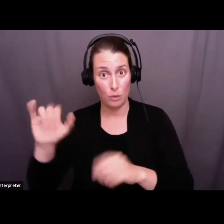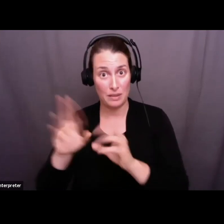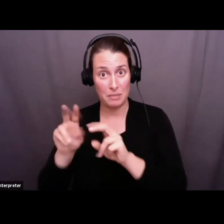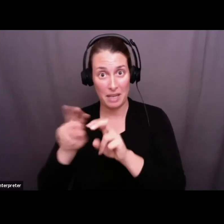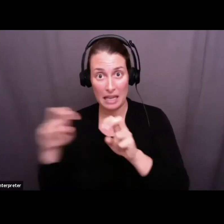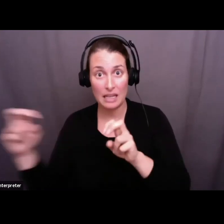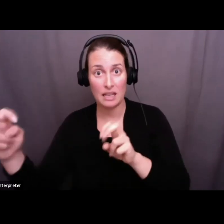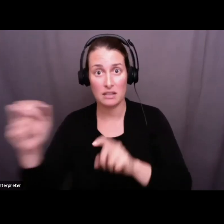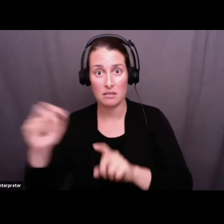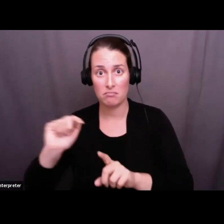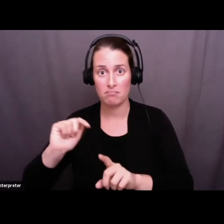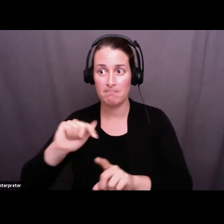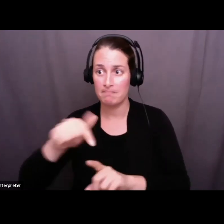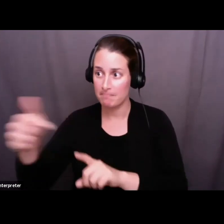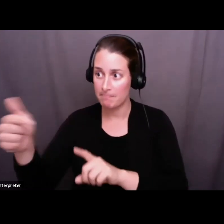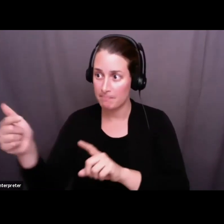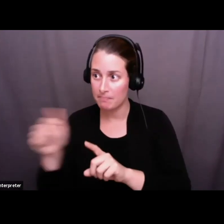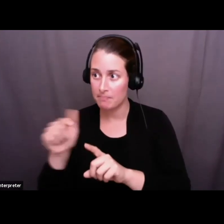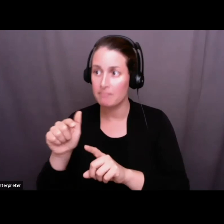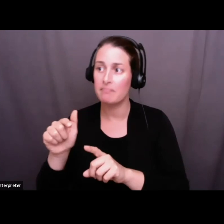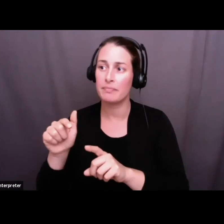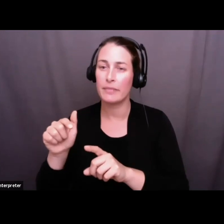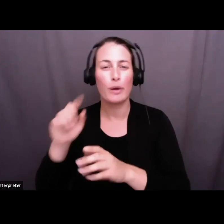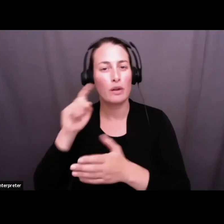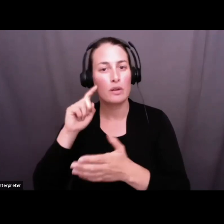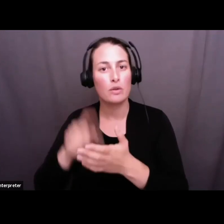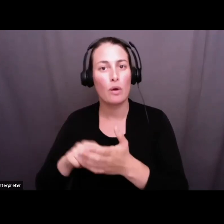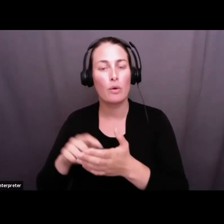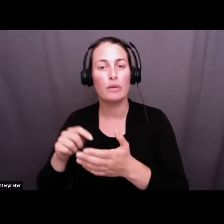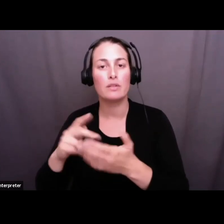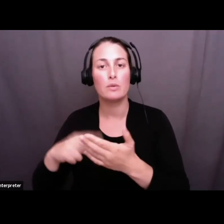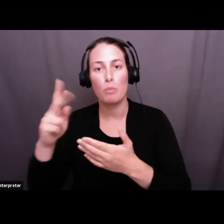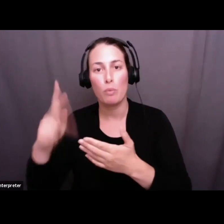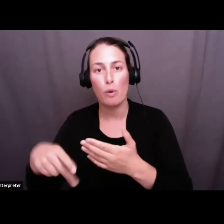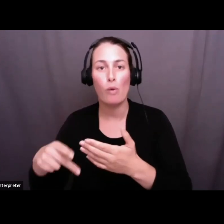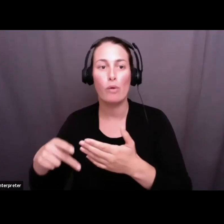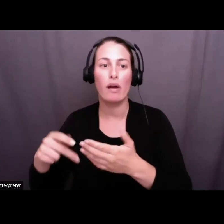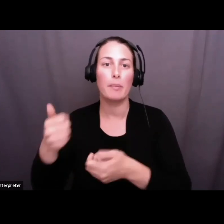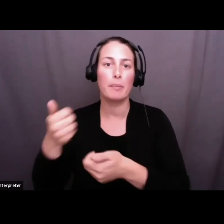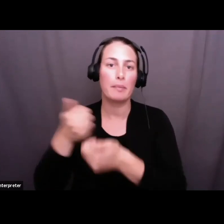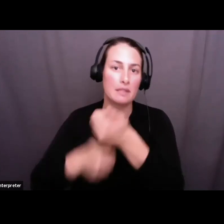of attention paid to program domains that fall within some of the larger institutes,